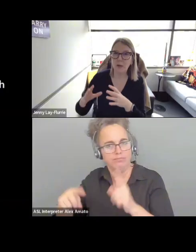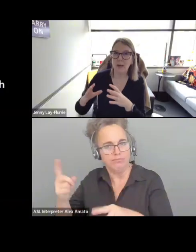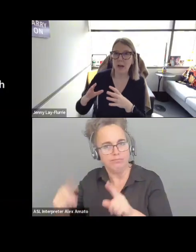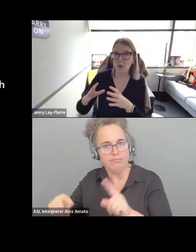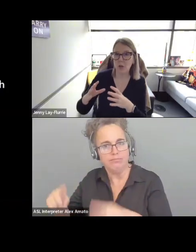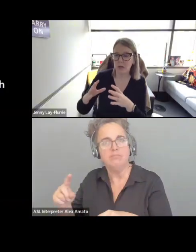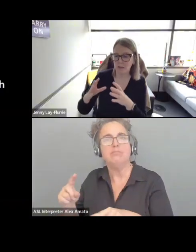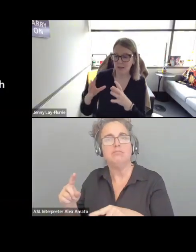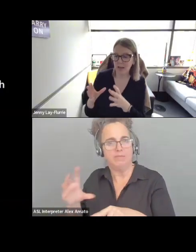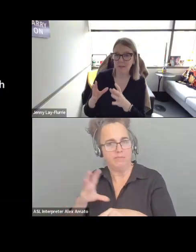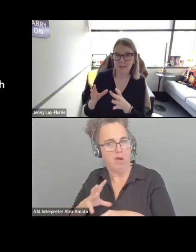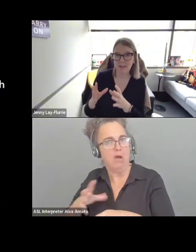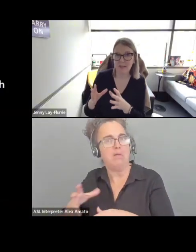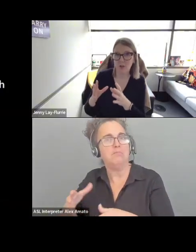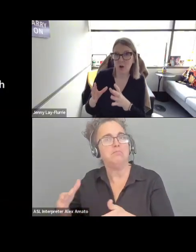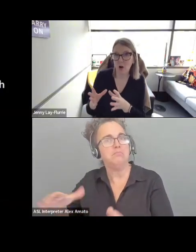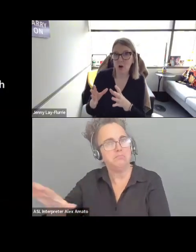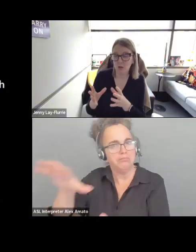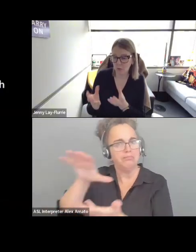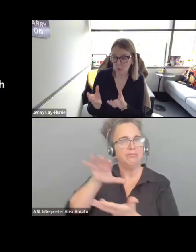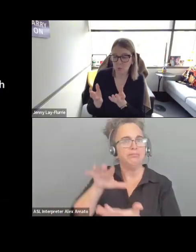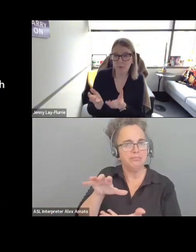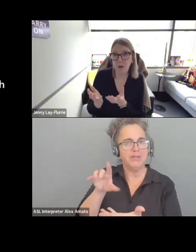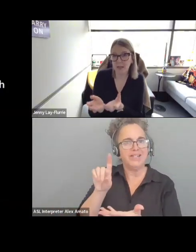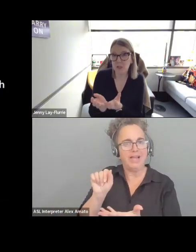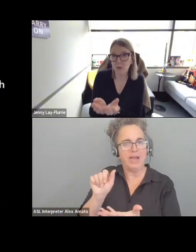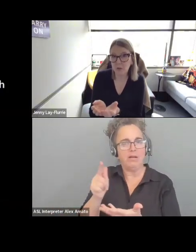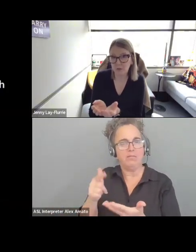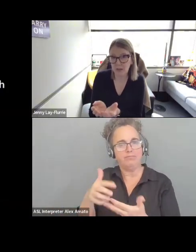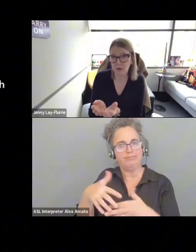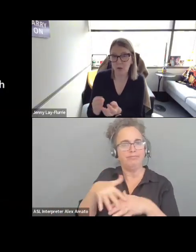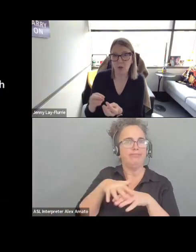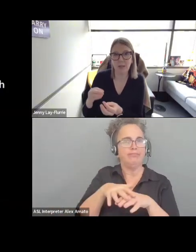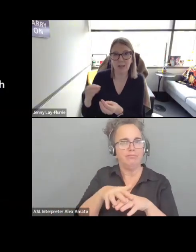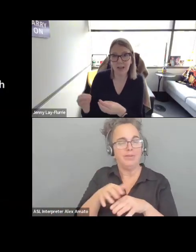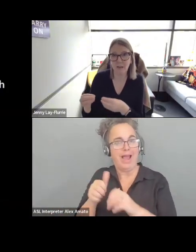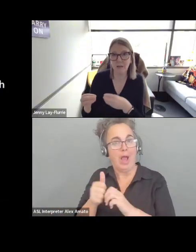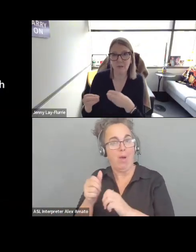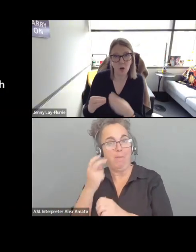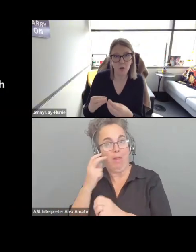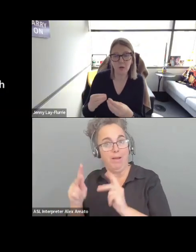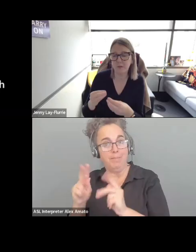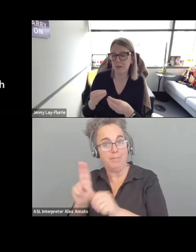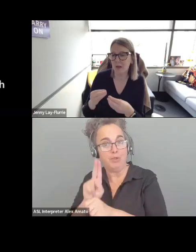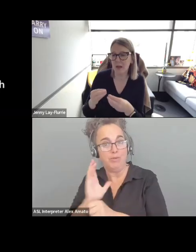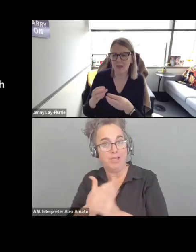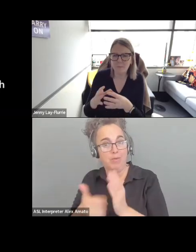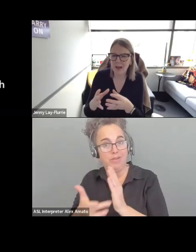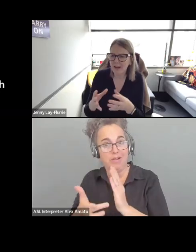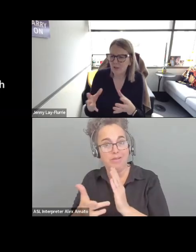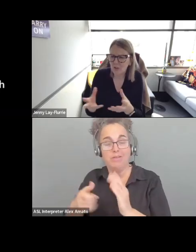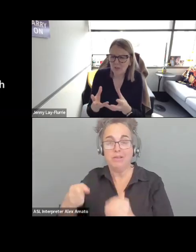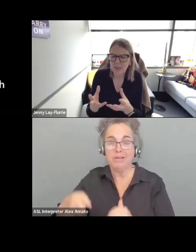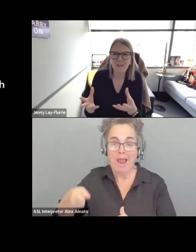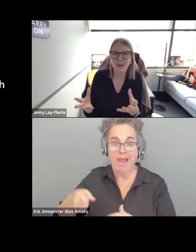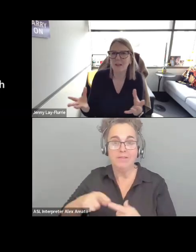we could actually take that data on what was blind use of technology - canes, dogs, just things